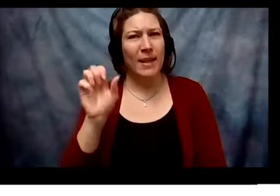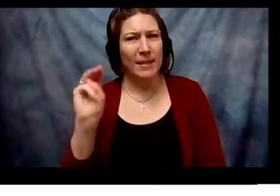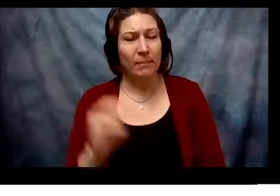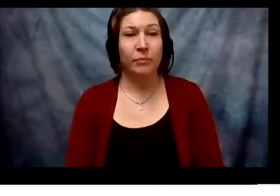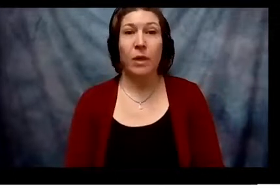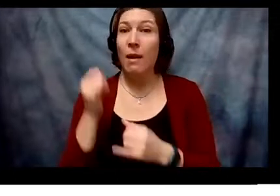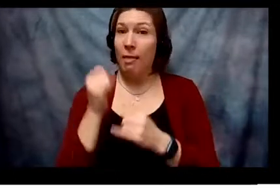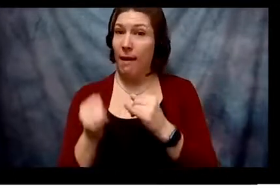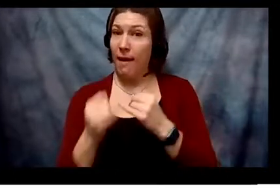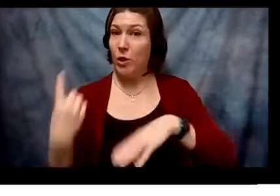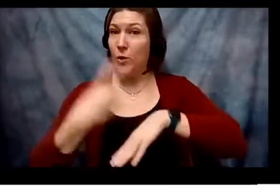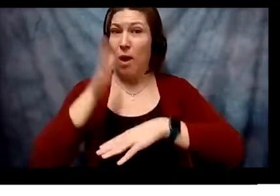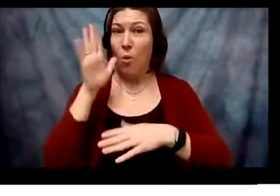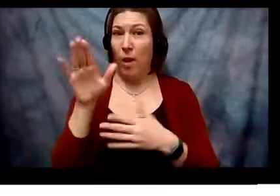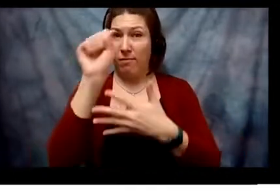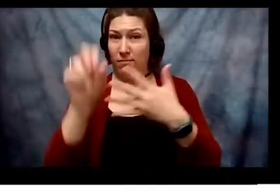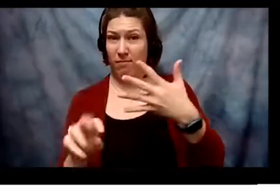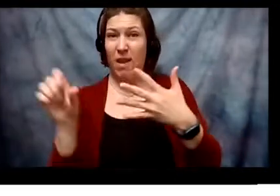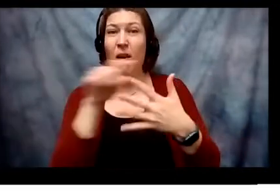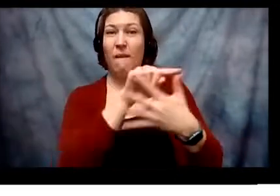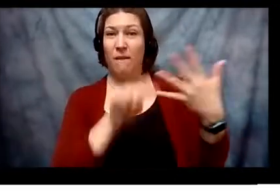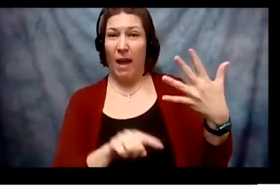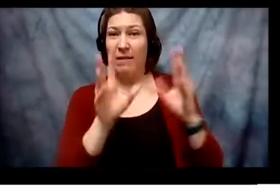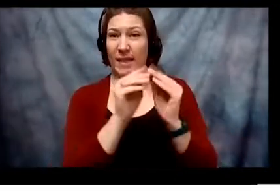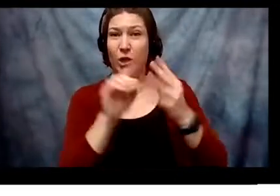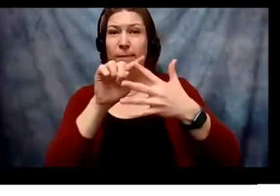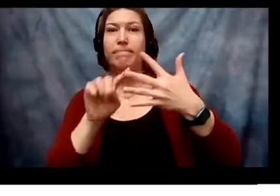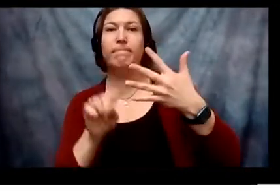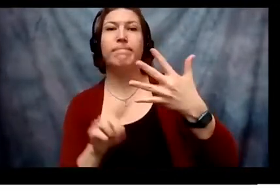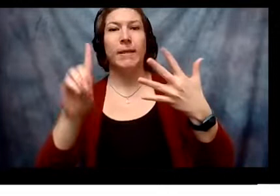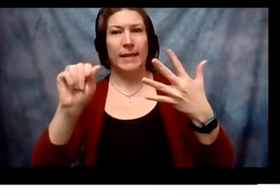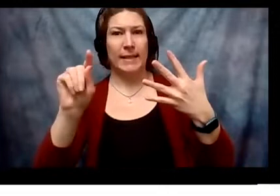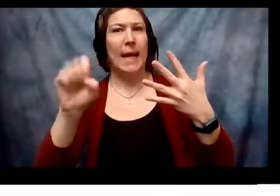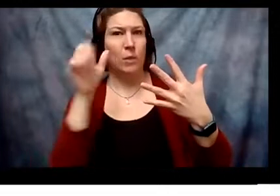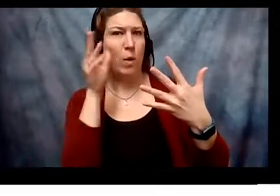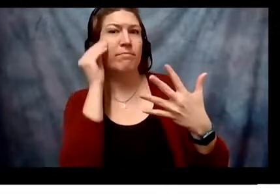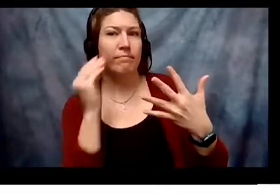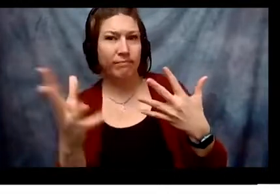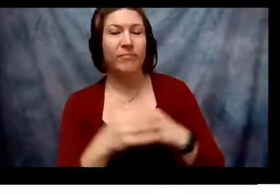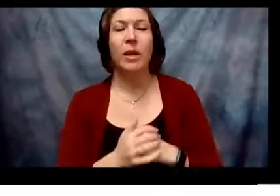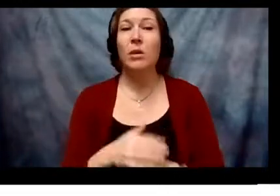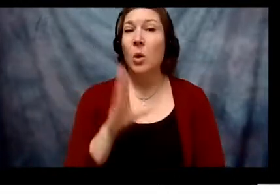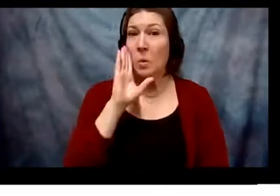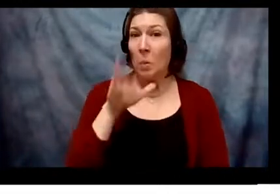we will dive deeper into what we covered today. All sessions will be interactive with breakouts.